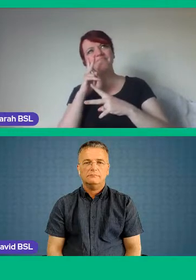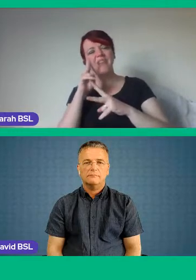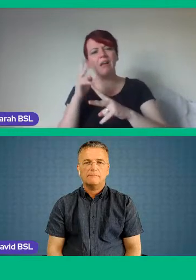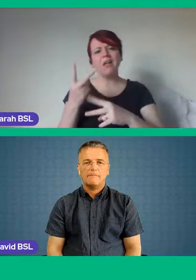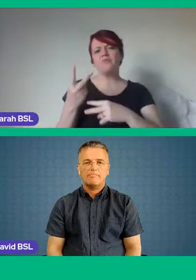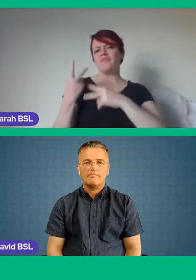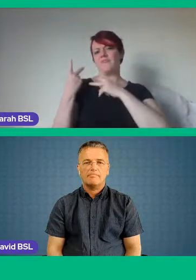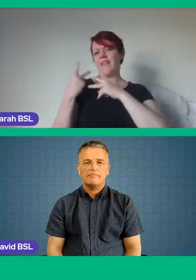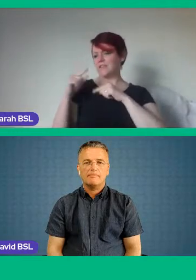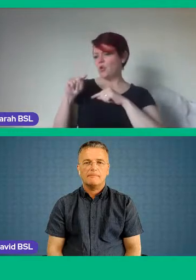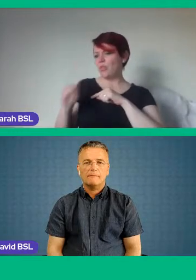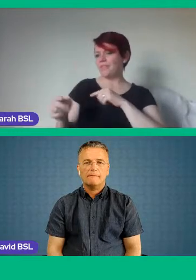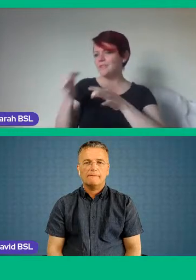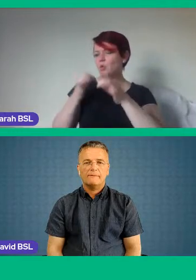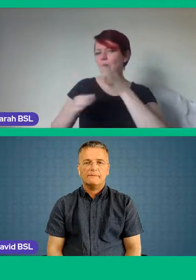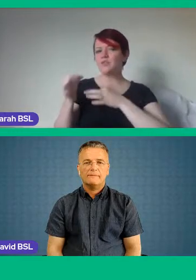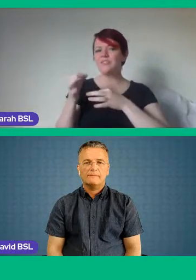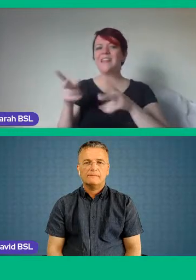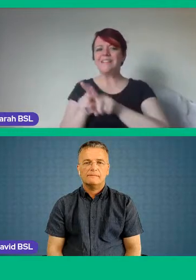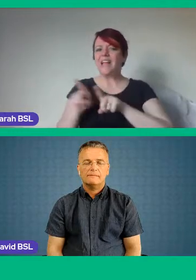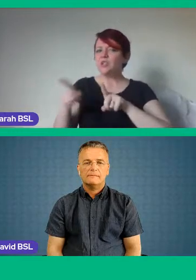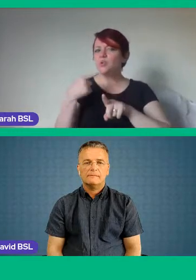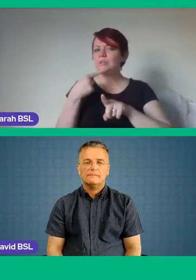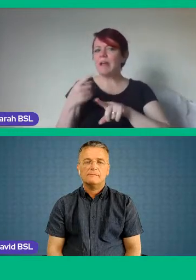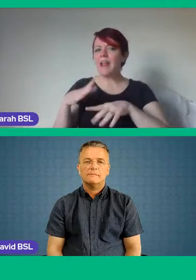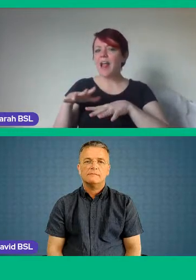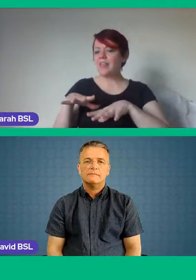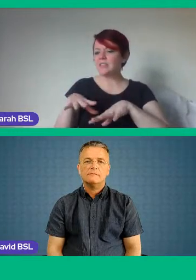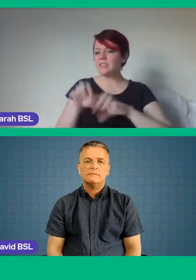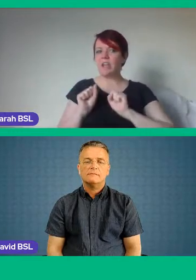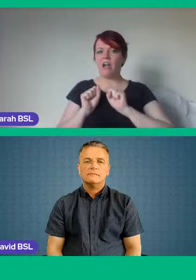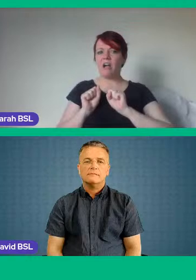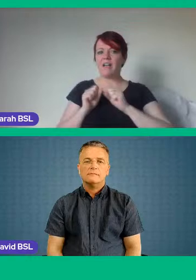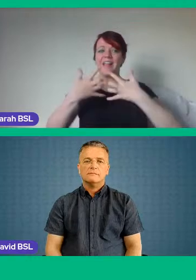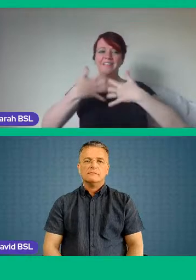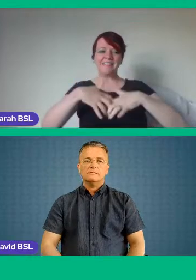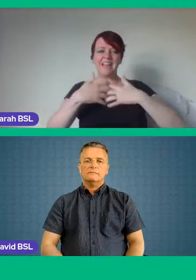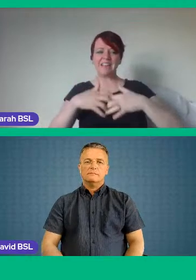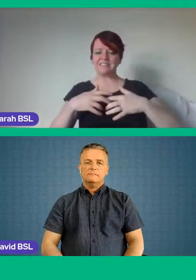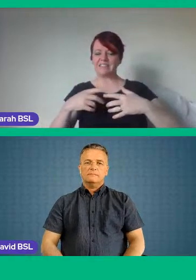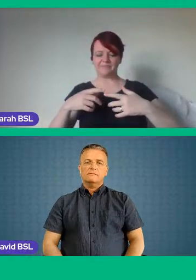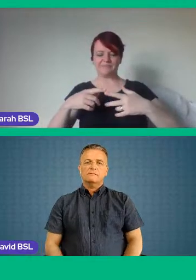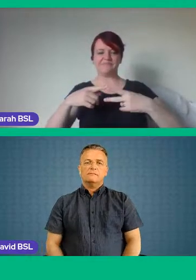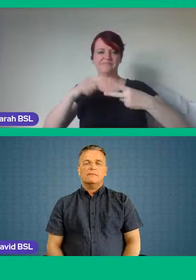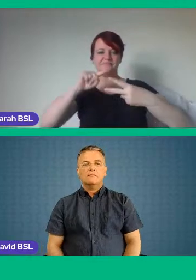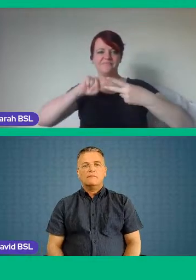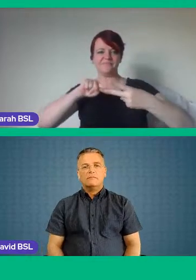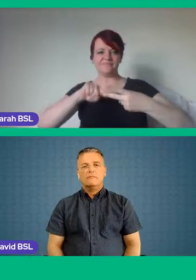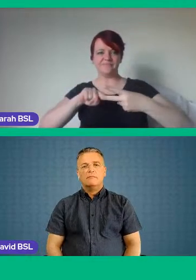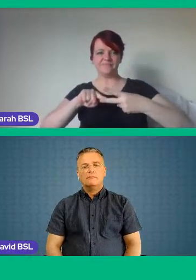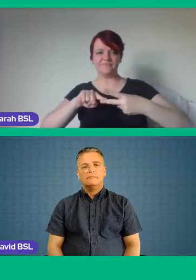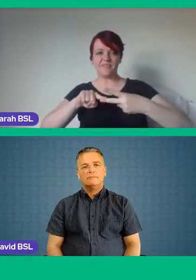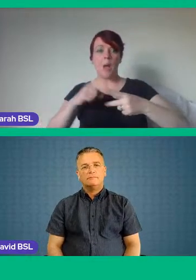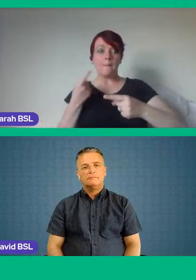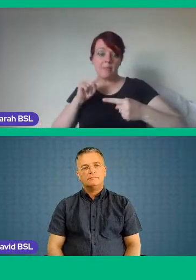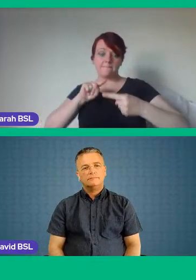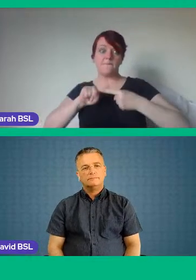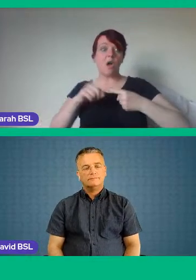on this new journey with squid soup. I have been reflecting a lot around this, and I think, it is what you said right at the